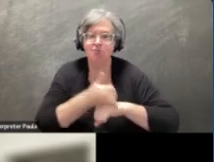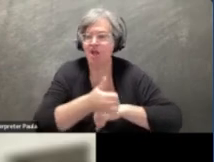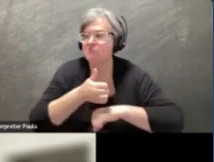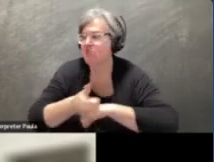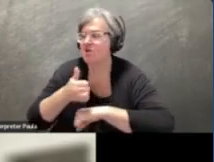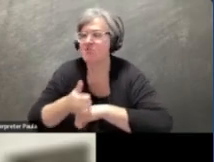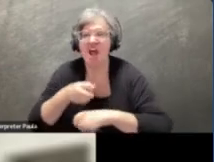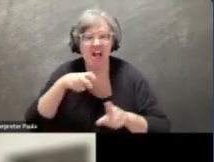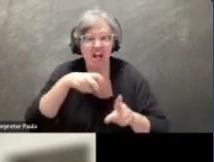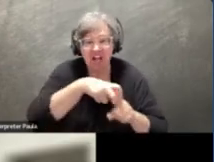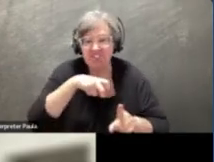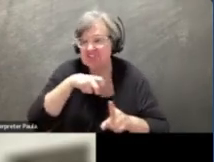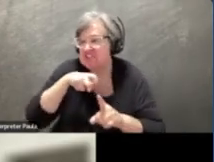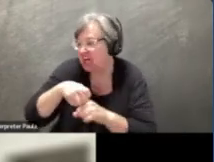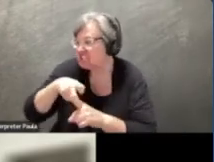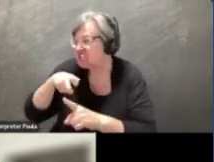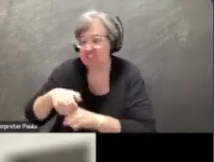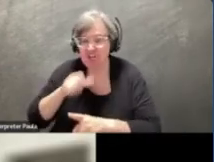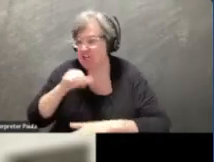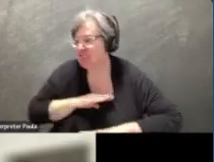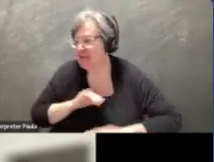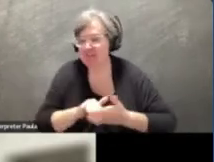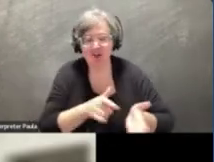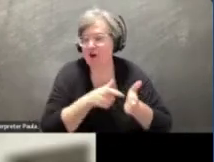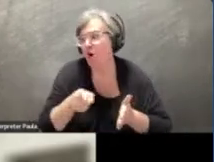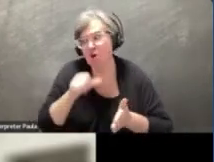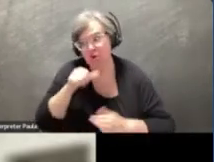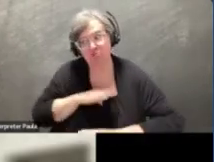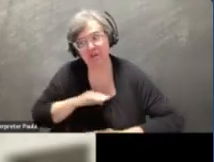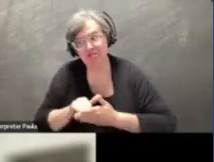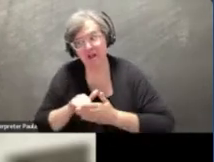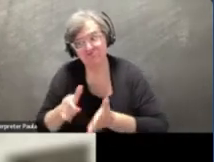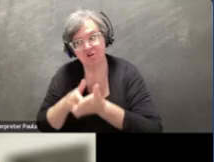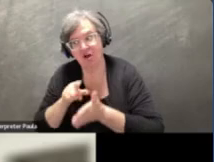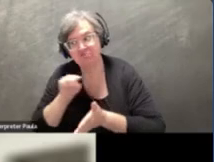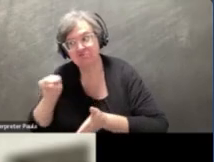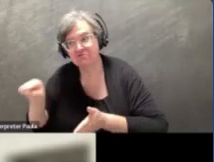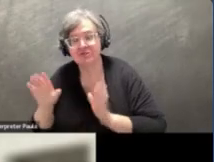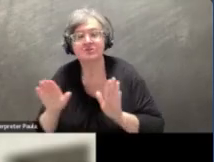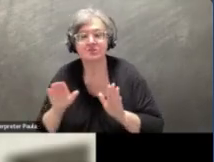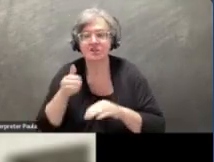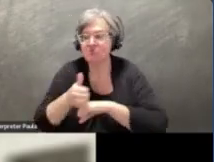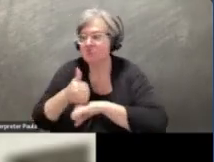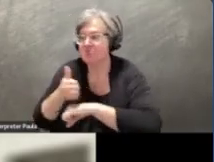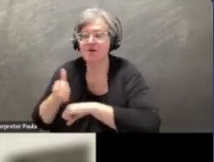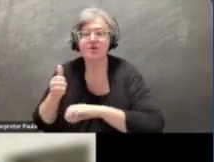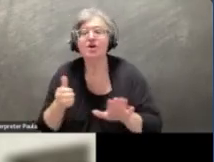meeting this requirement, you're not meeting this requirement. You're not meeting this requirement. Oh, you didn't meet this standard. And rather than looking for opportunities for